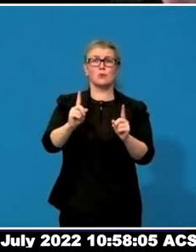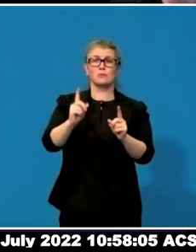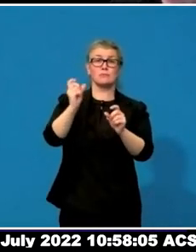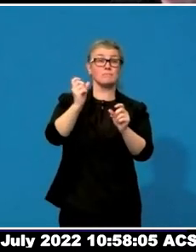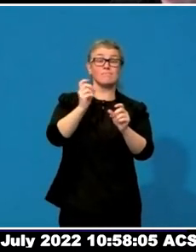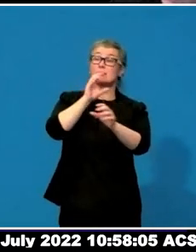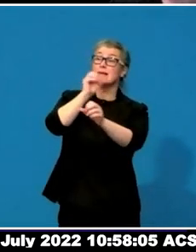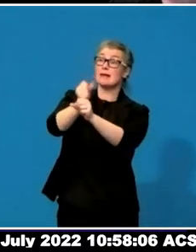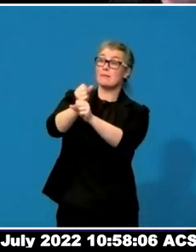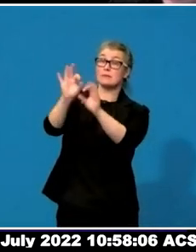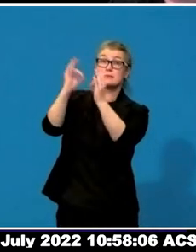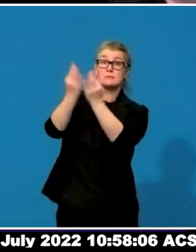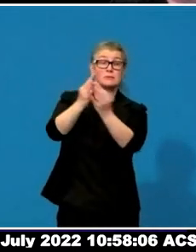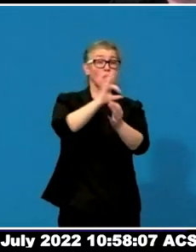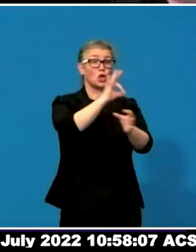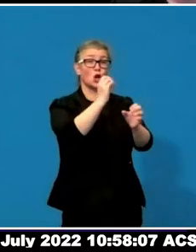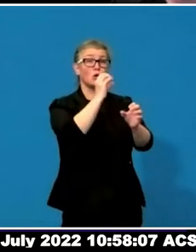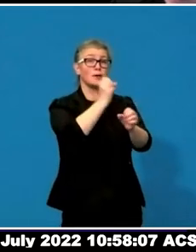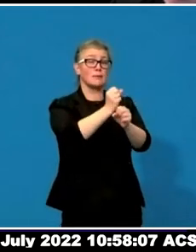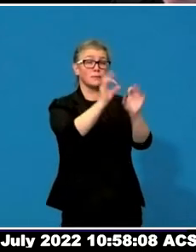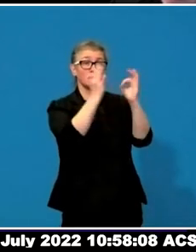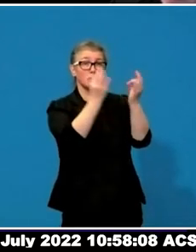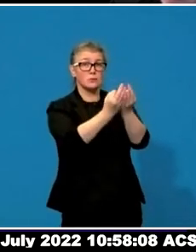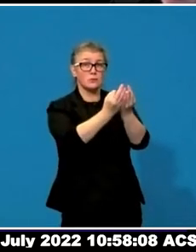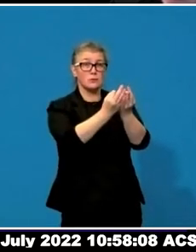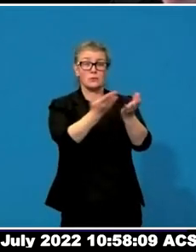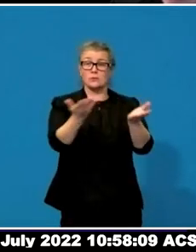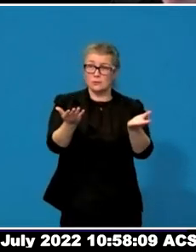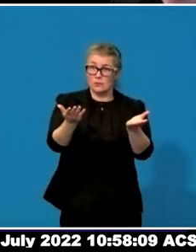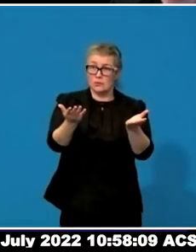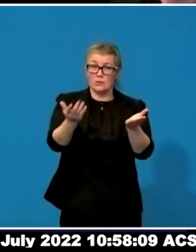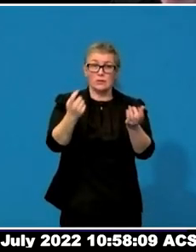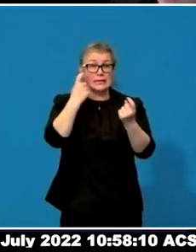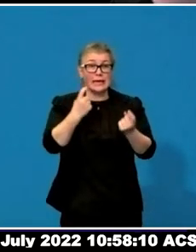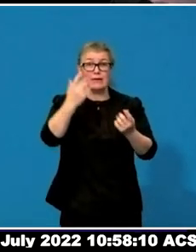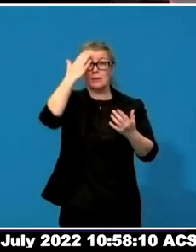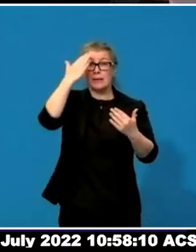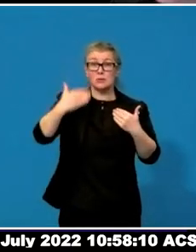areas of disability, aged care, mental health and child protection.